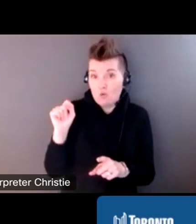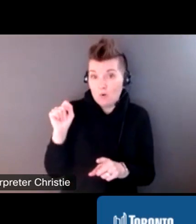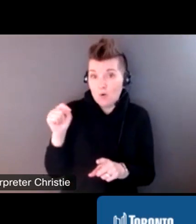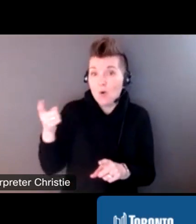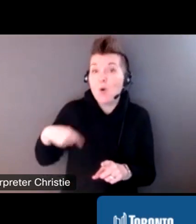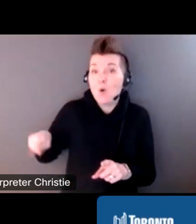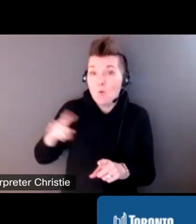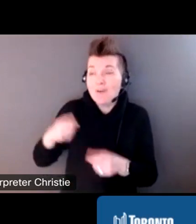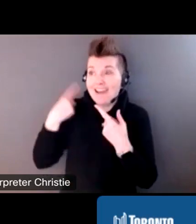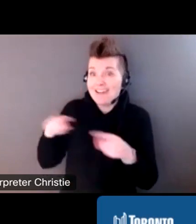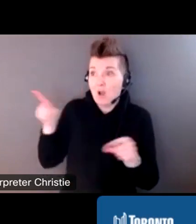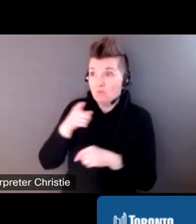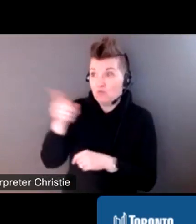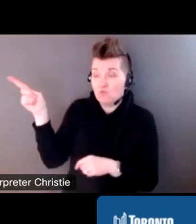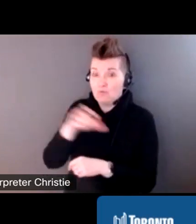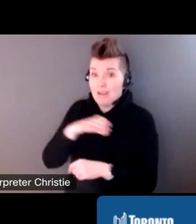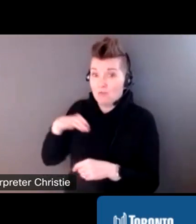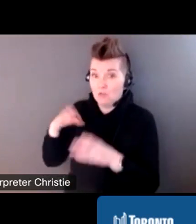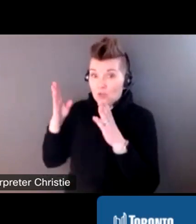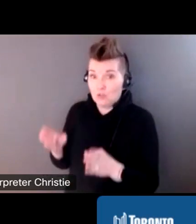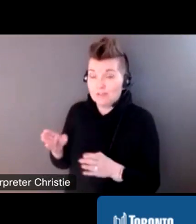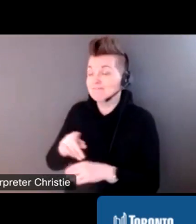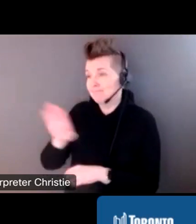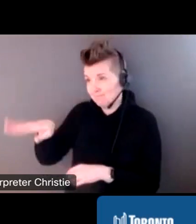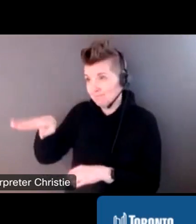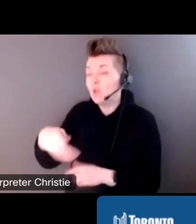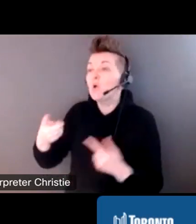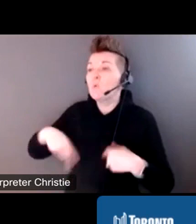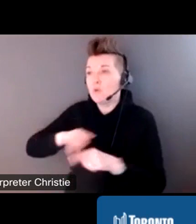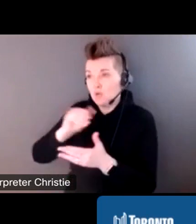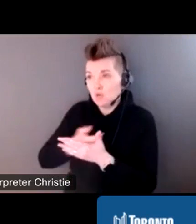that we're starting a new approach whereby we're going to be having a dedicated senior